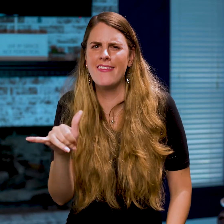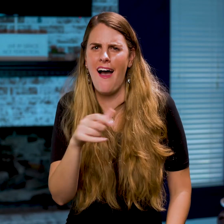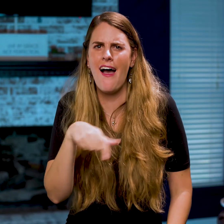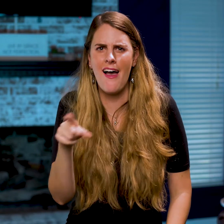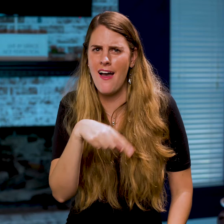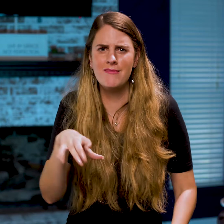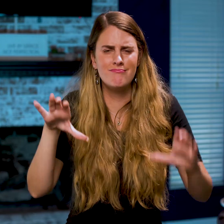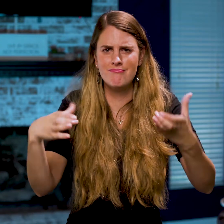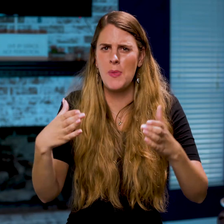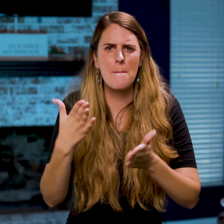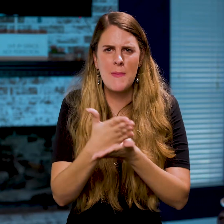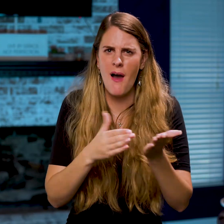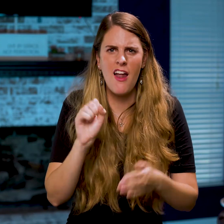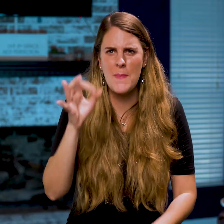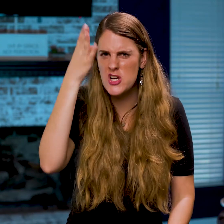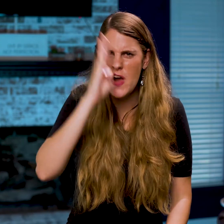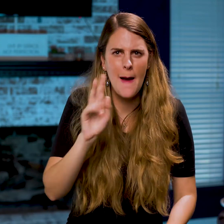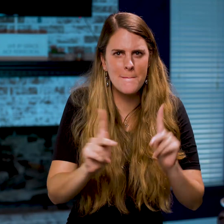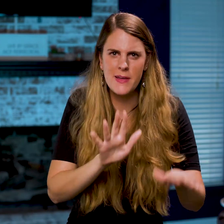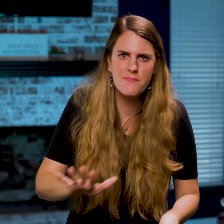that being a part of God’s people,